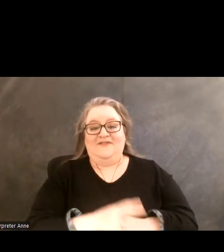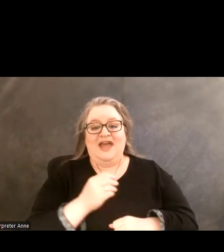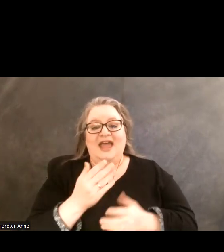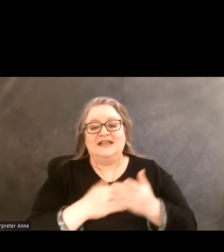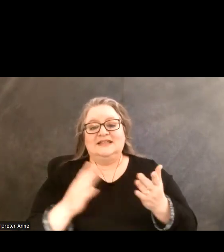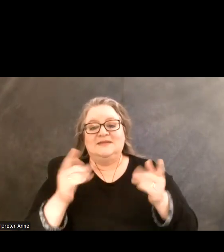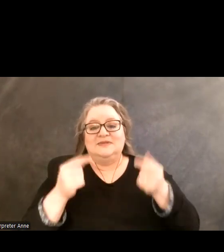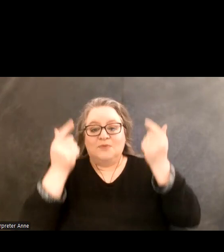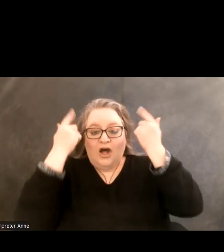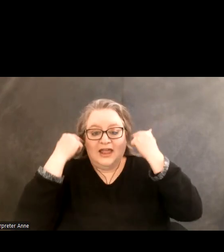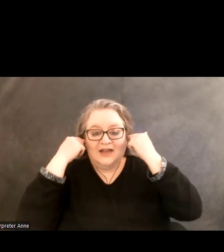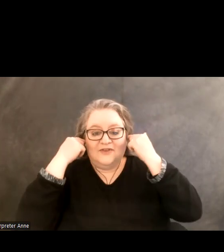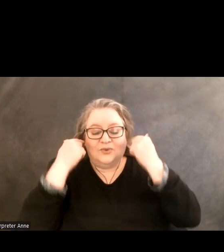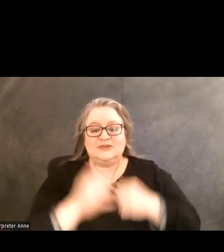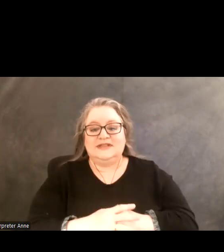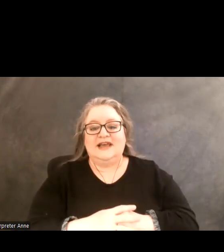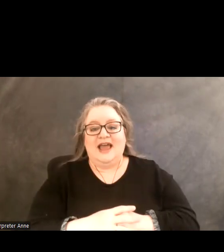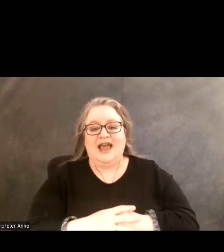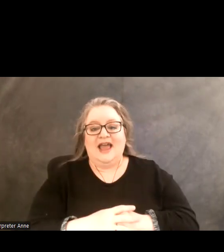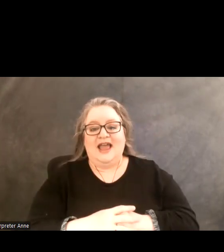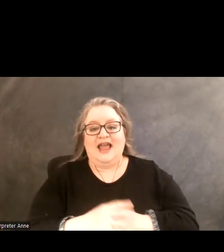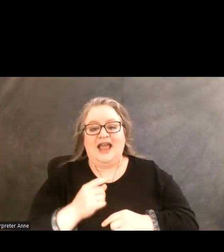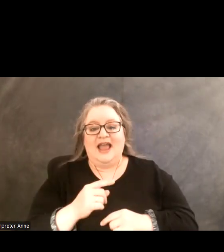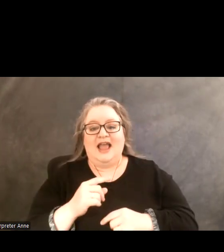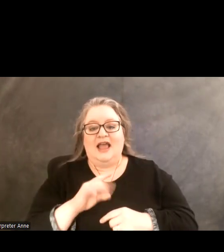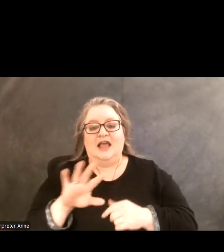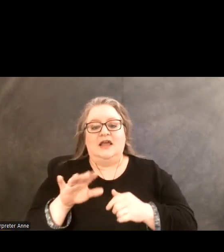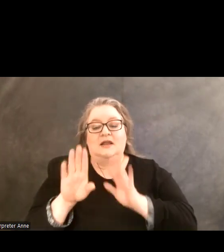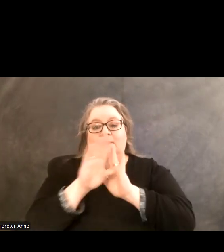headphones. and I'm against a blank white background because